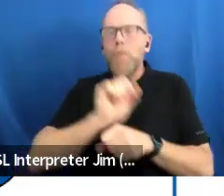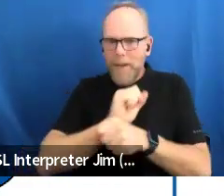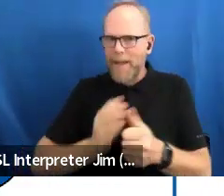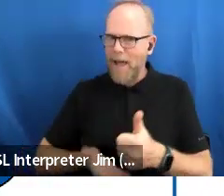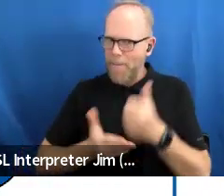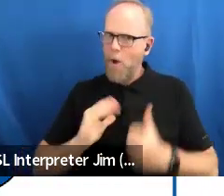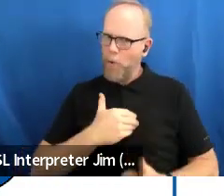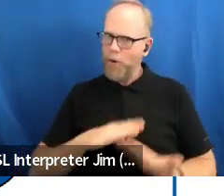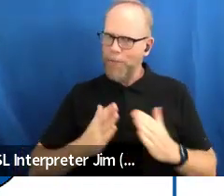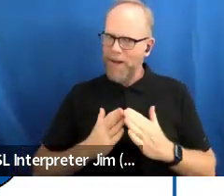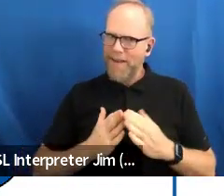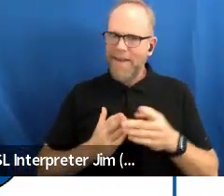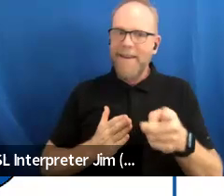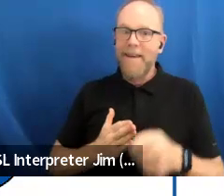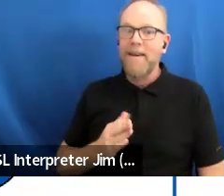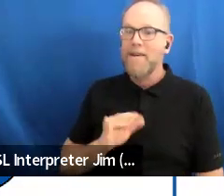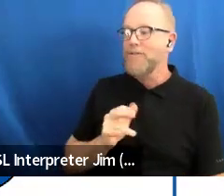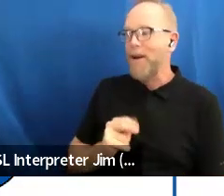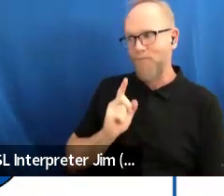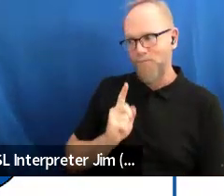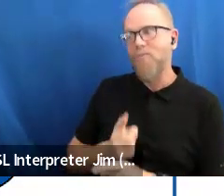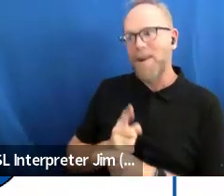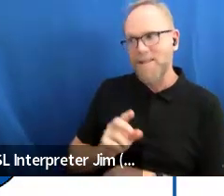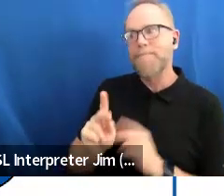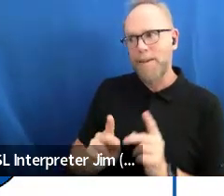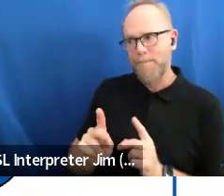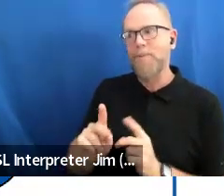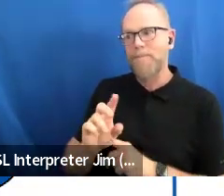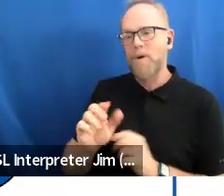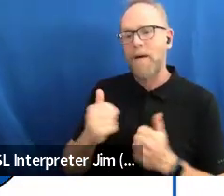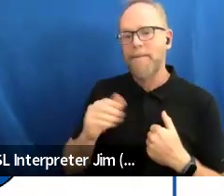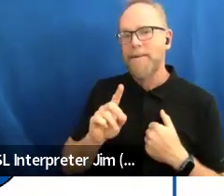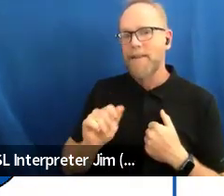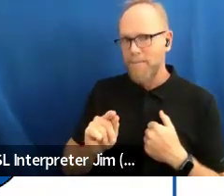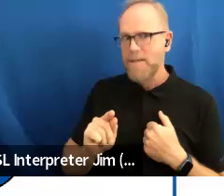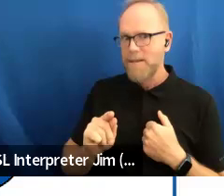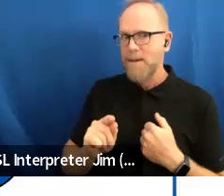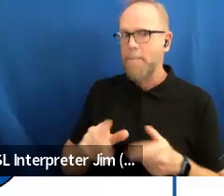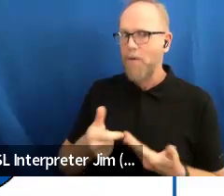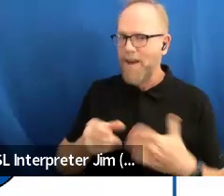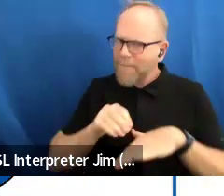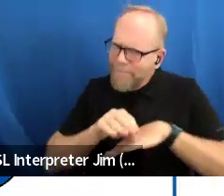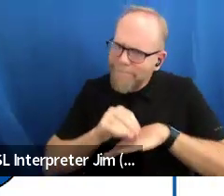are giving input into what's happening, not just being shunned aside and other people actually